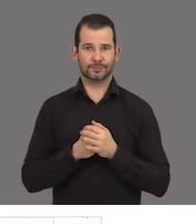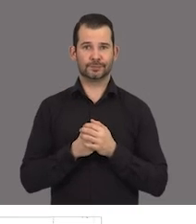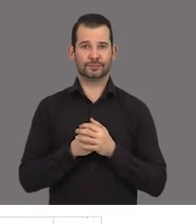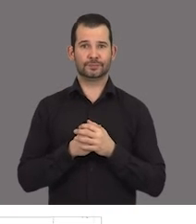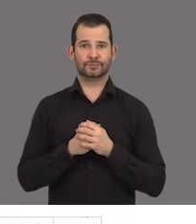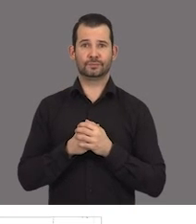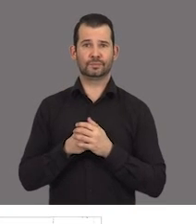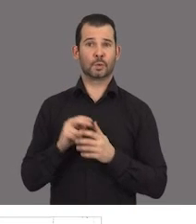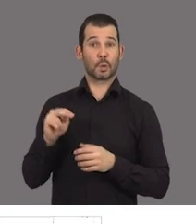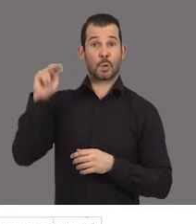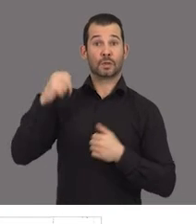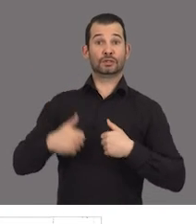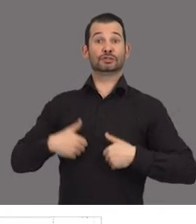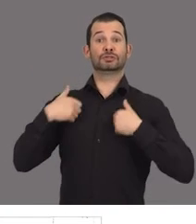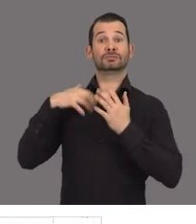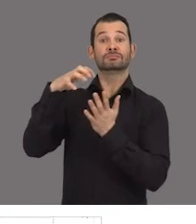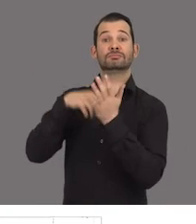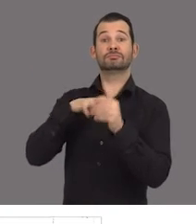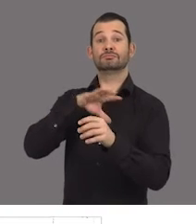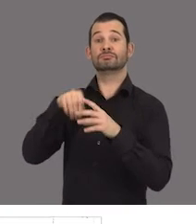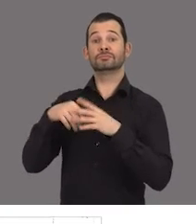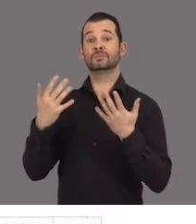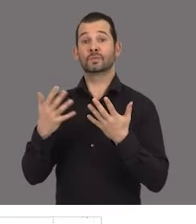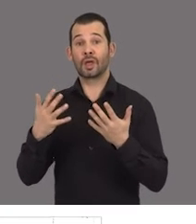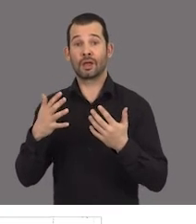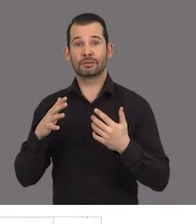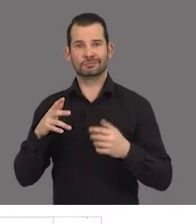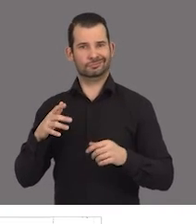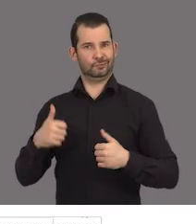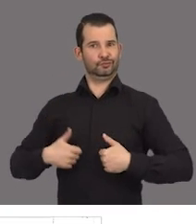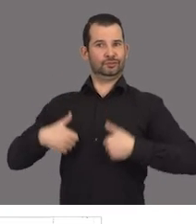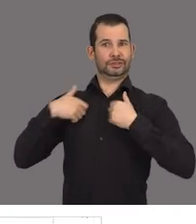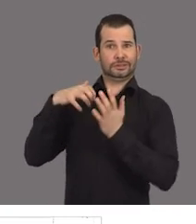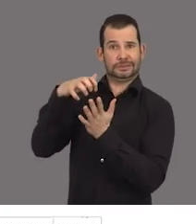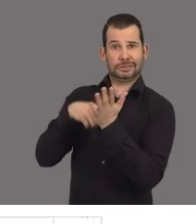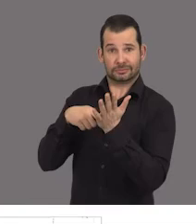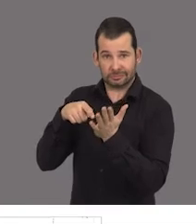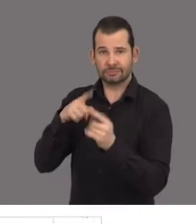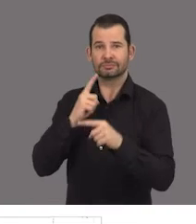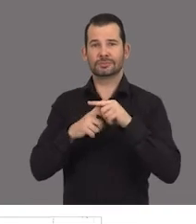The northern residents deductions consist of a residency deduction and a travel deduction.